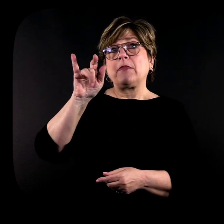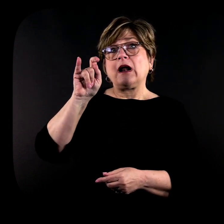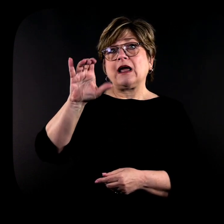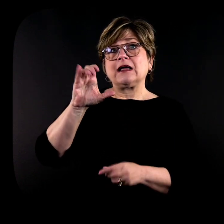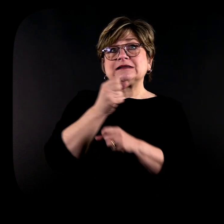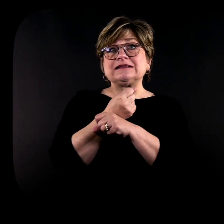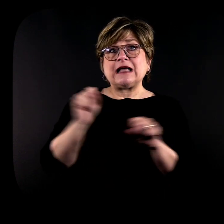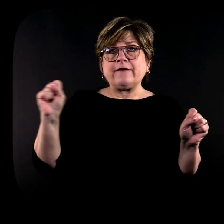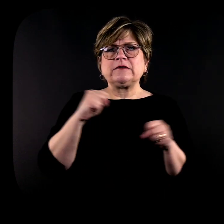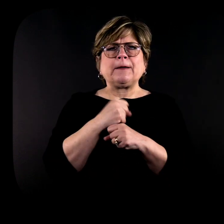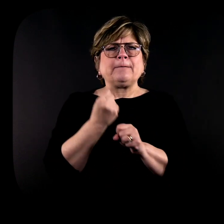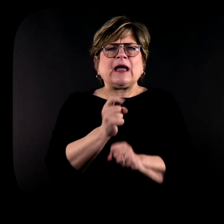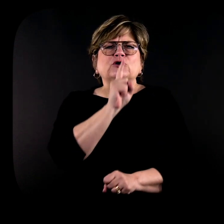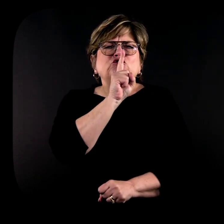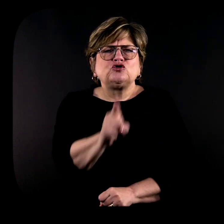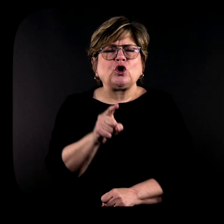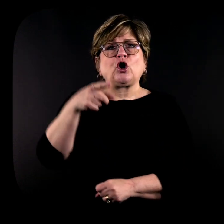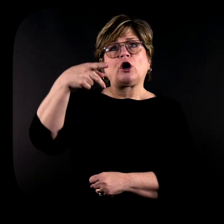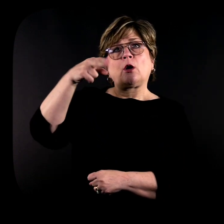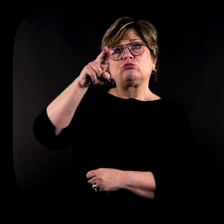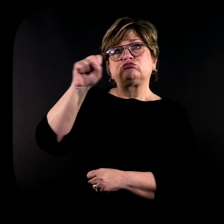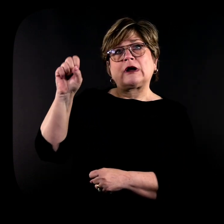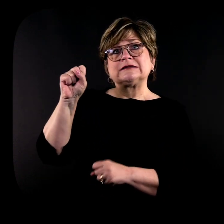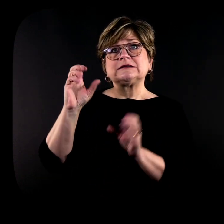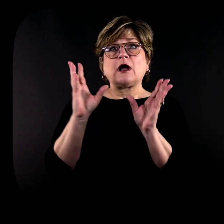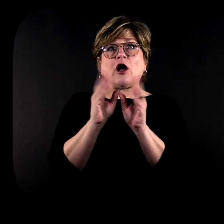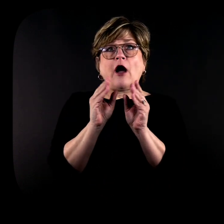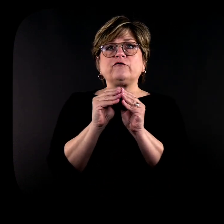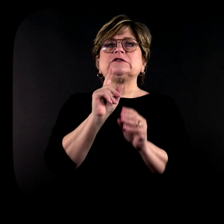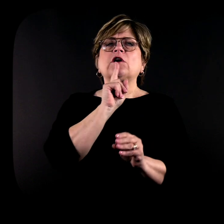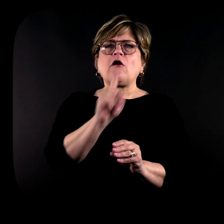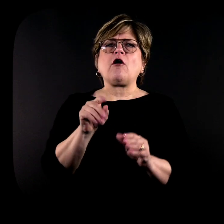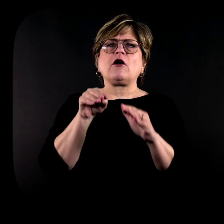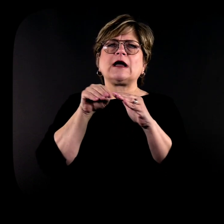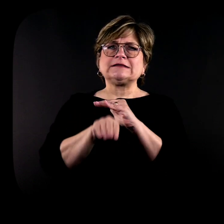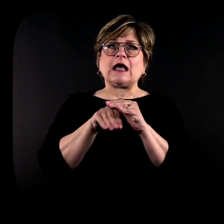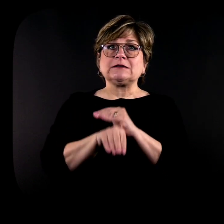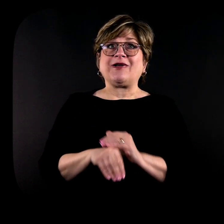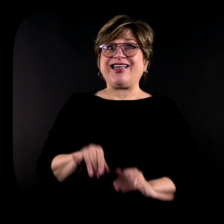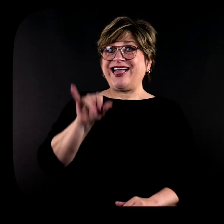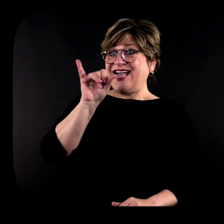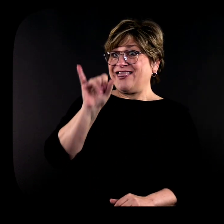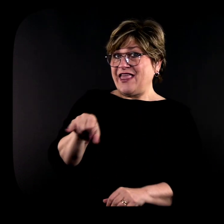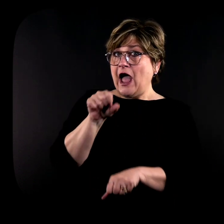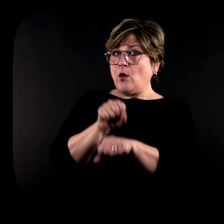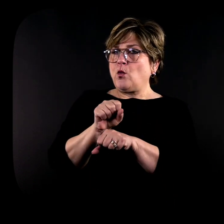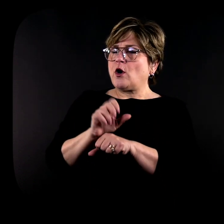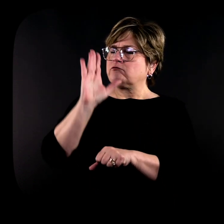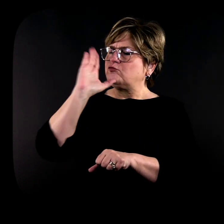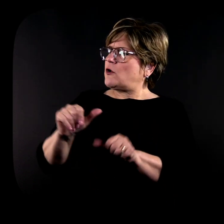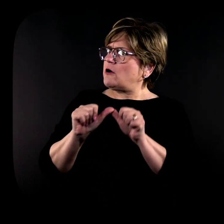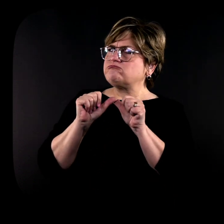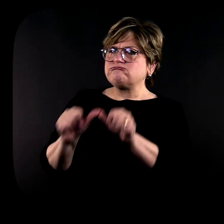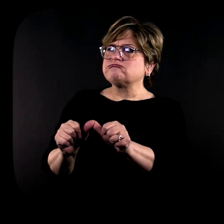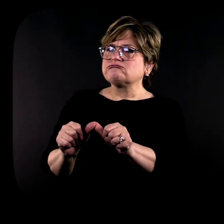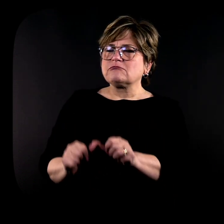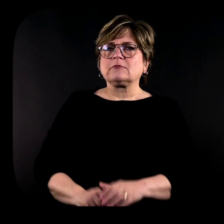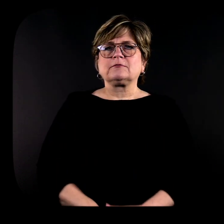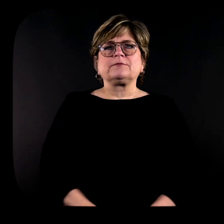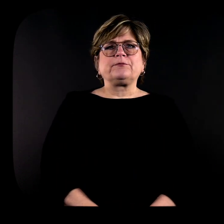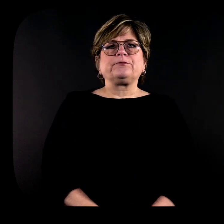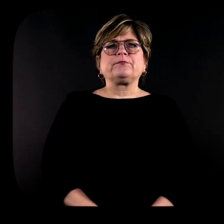to make sure press conferences are accessible. This work will continue.